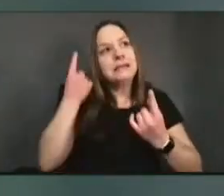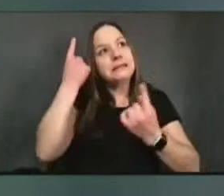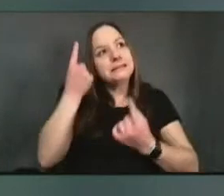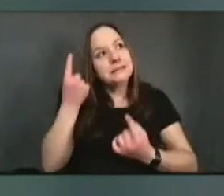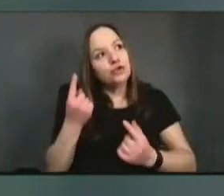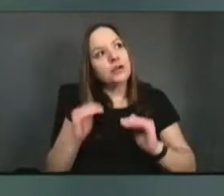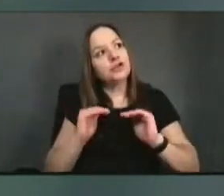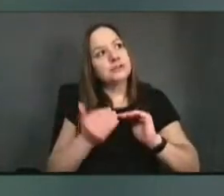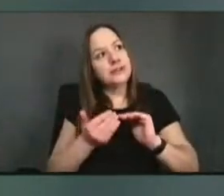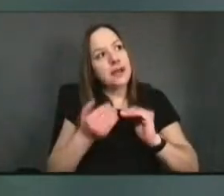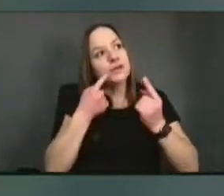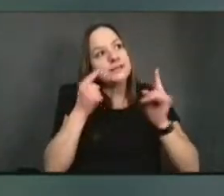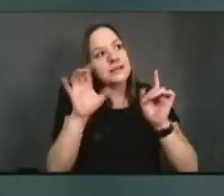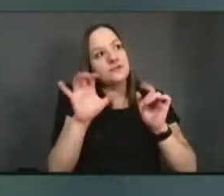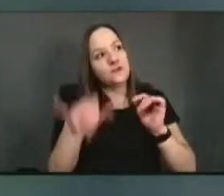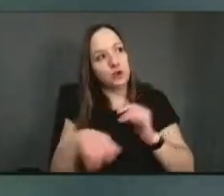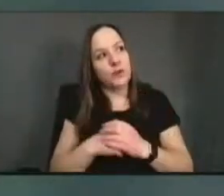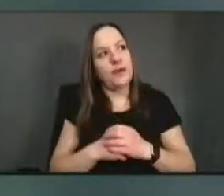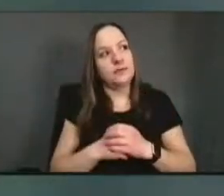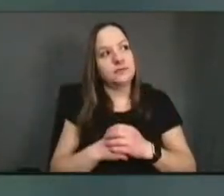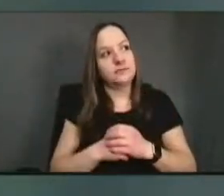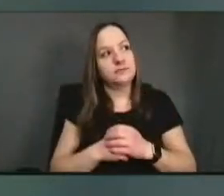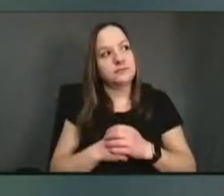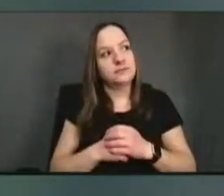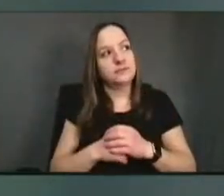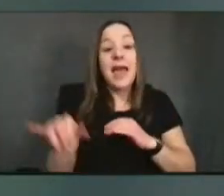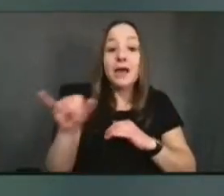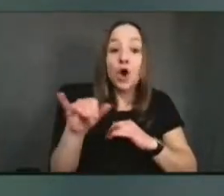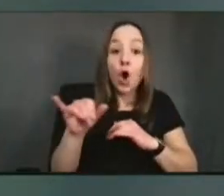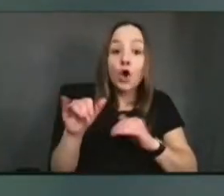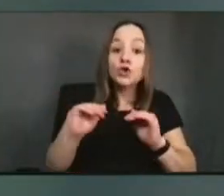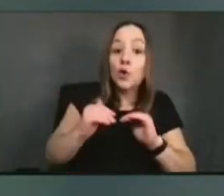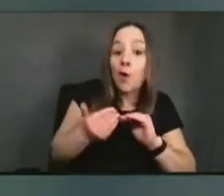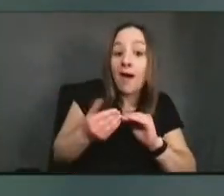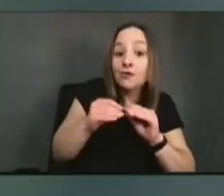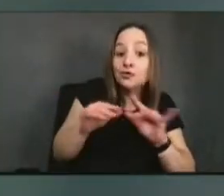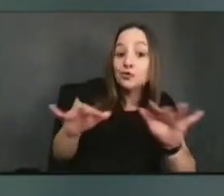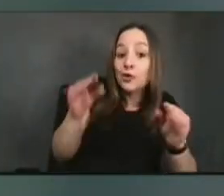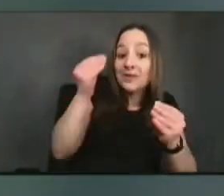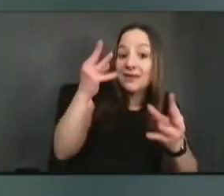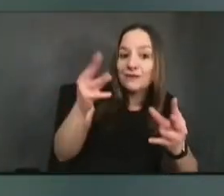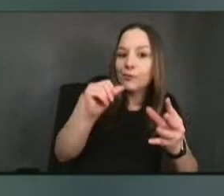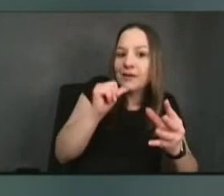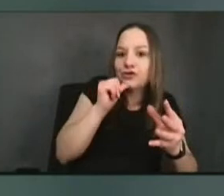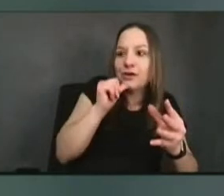have to take many considerations into play in terms of how we do that and getting the information